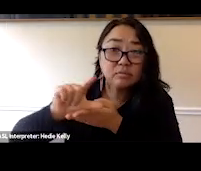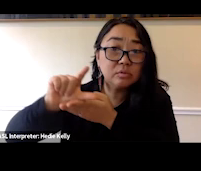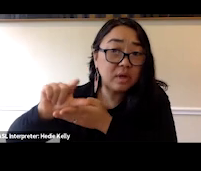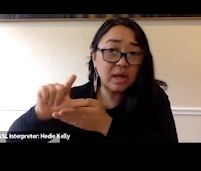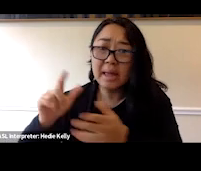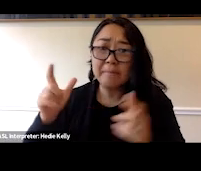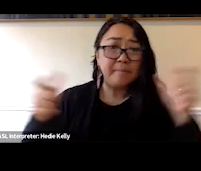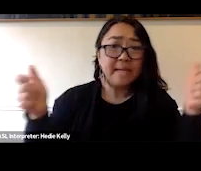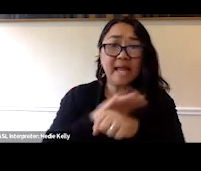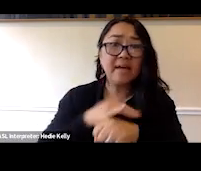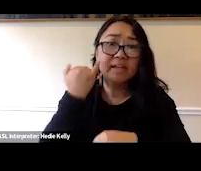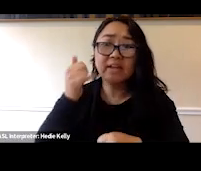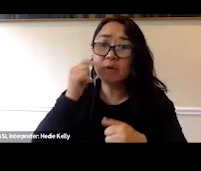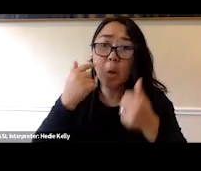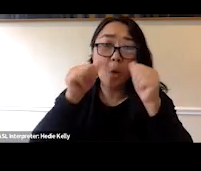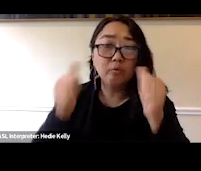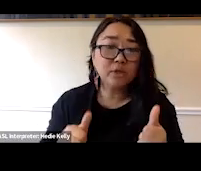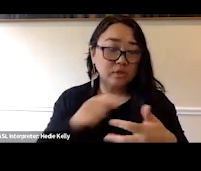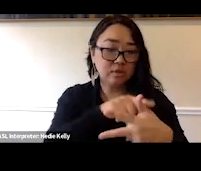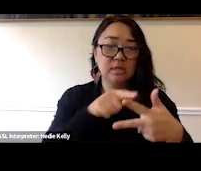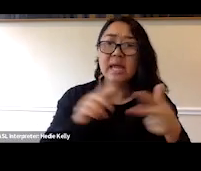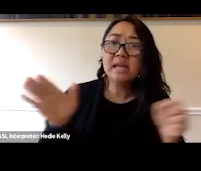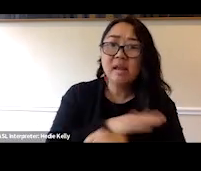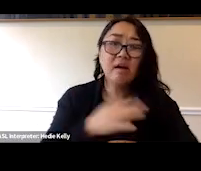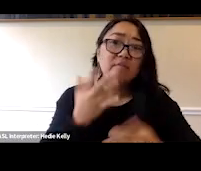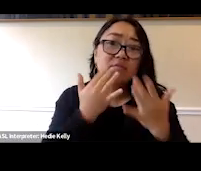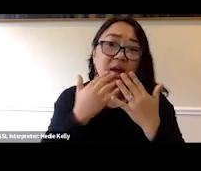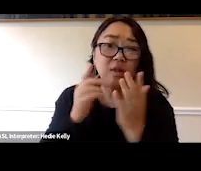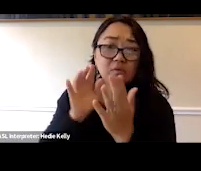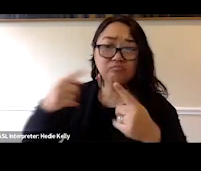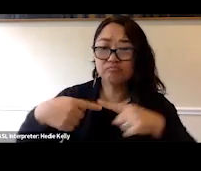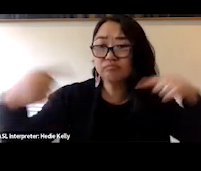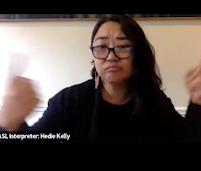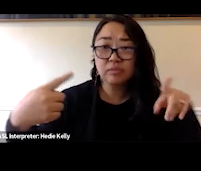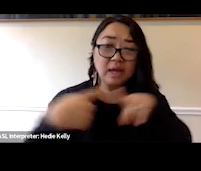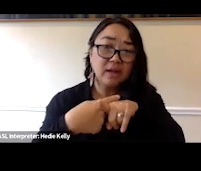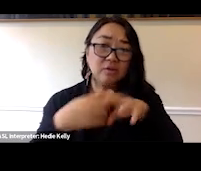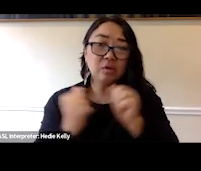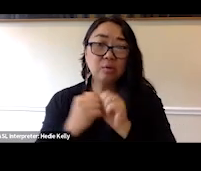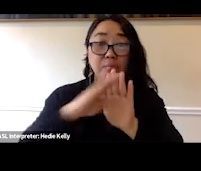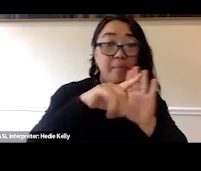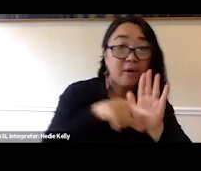Is there enough color contrast between the background of text and the text itself?